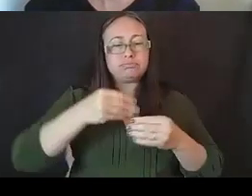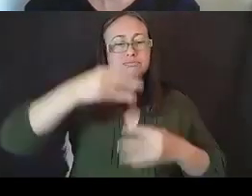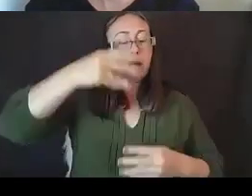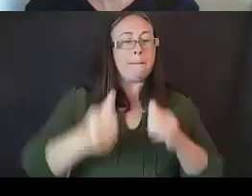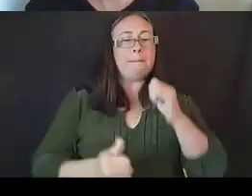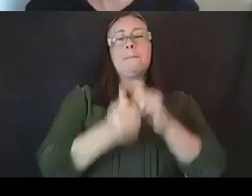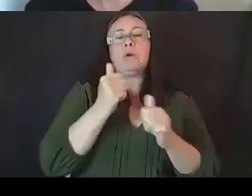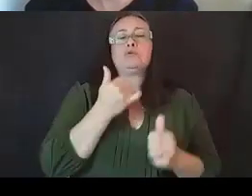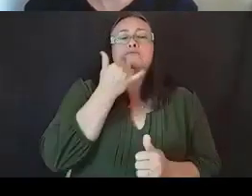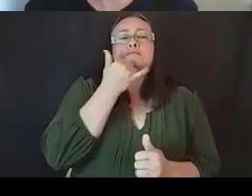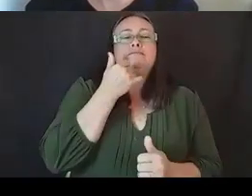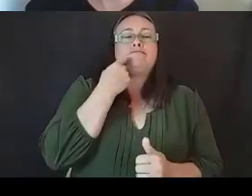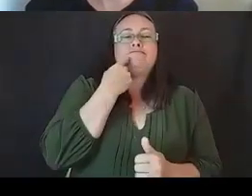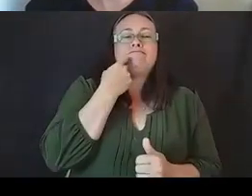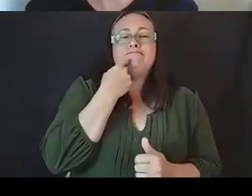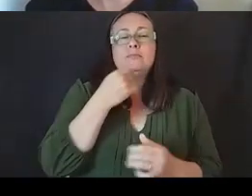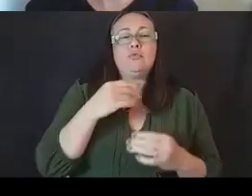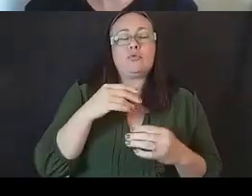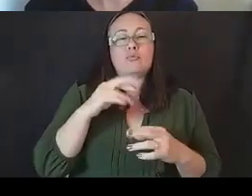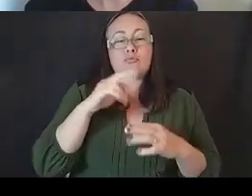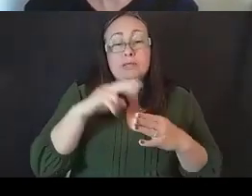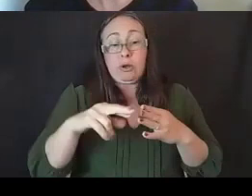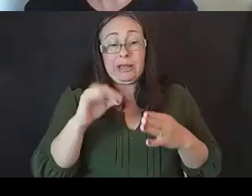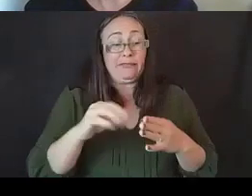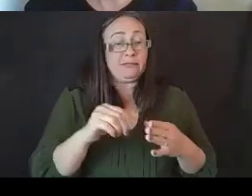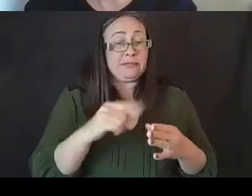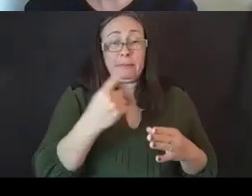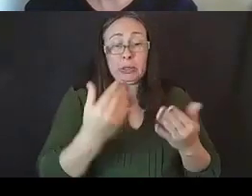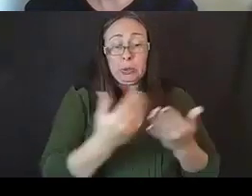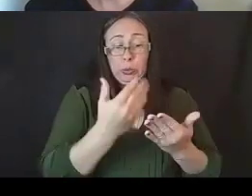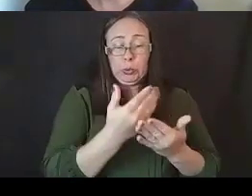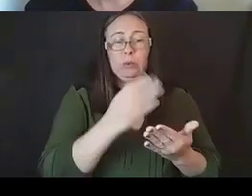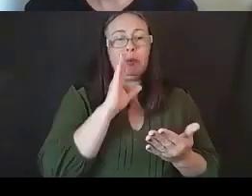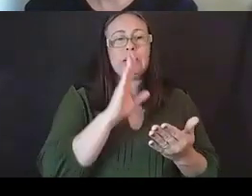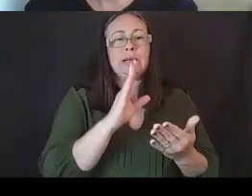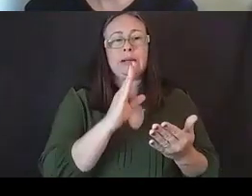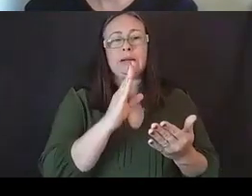So if there's something new that wasn't there the first time you run it this is always going to be a dynamic search.